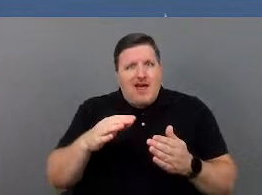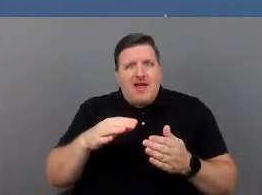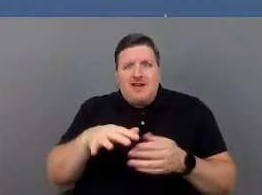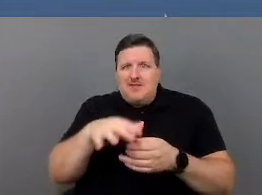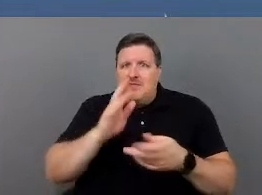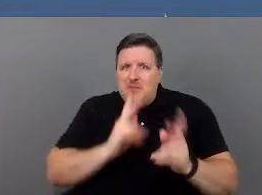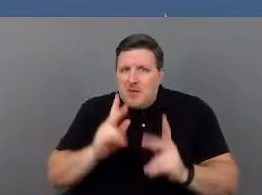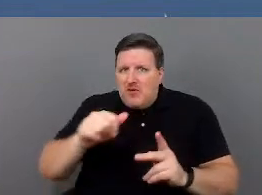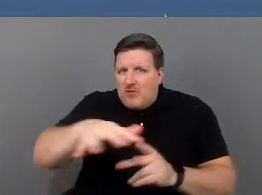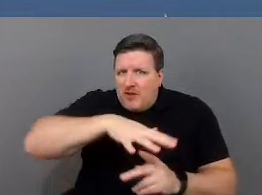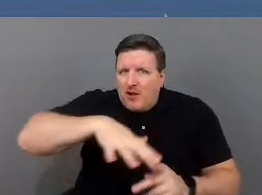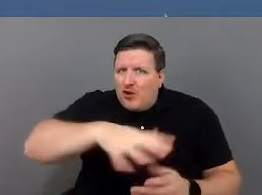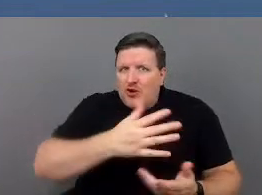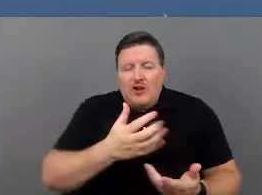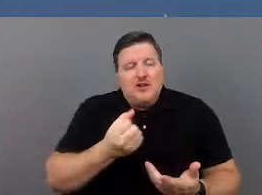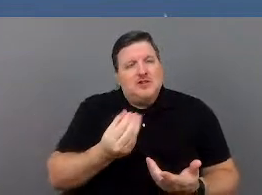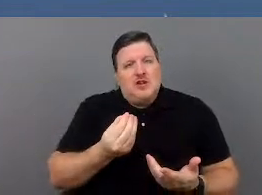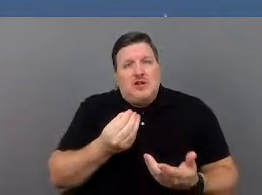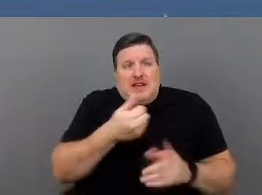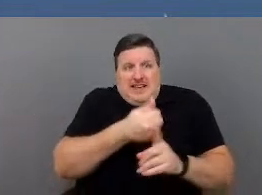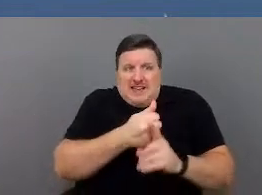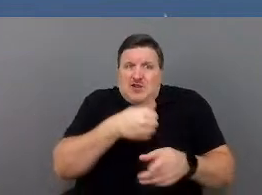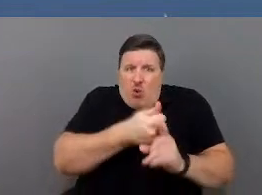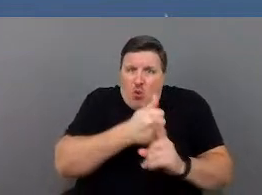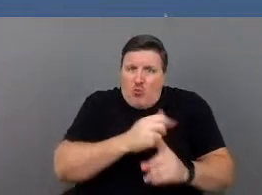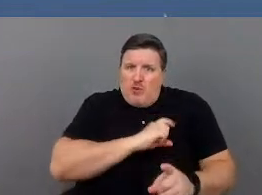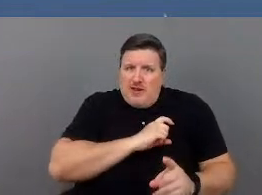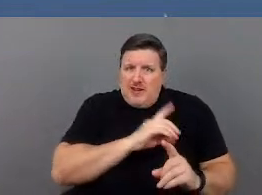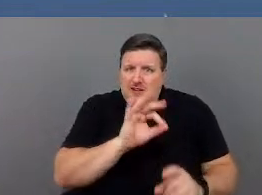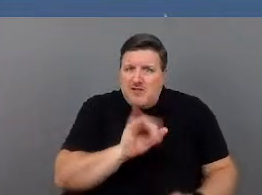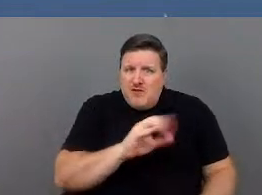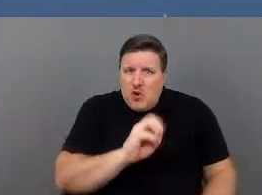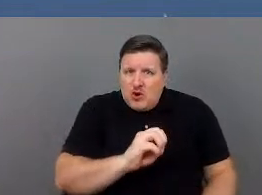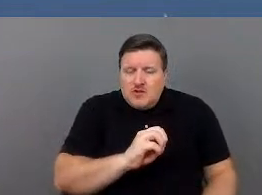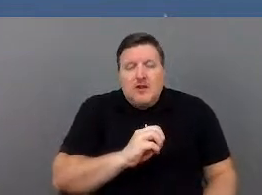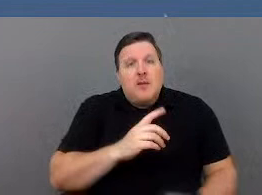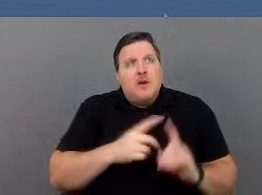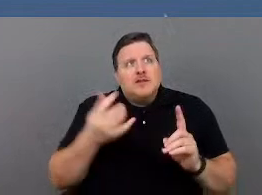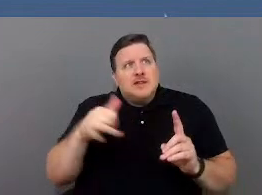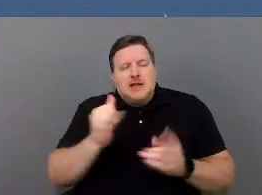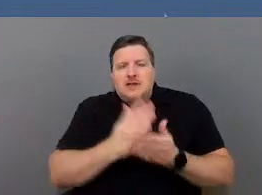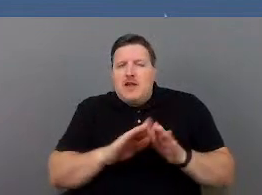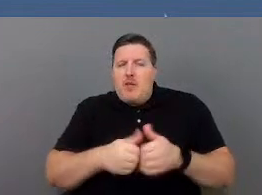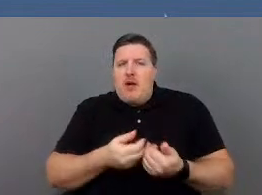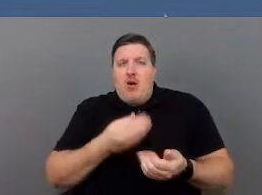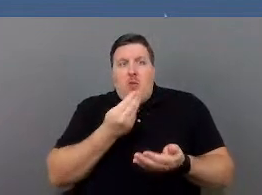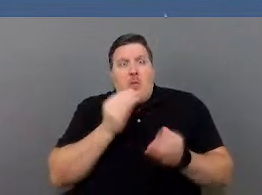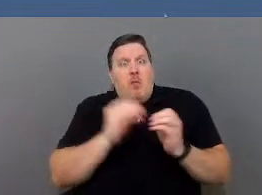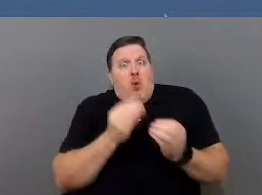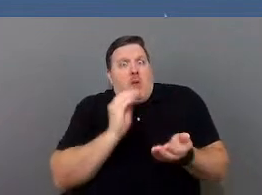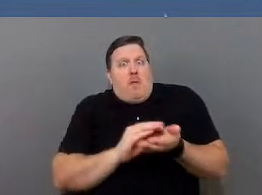AND AT SOME POINT WE NEED TO ADMIT THAT THROWING MONEY AT A FAILING ORGANIZATION IS A FOOL'S ERRAND. WE NEED TO TRY DIFFERENT THINGS.